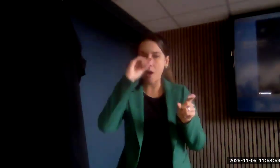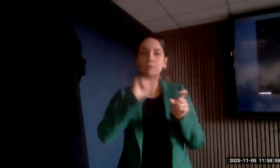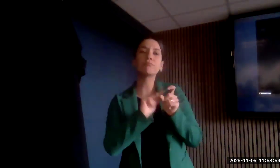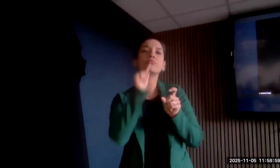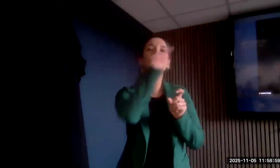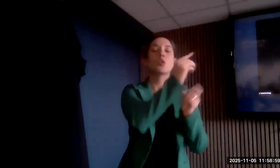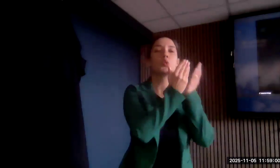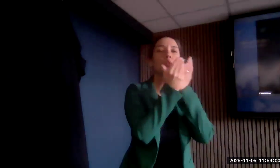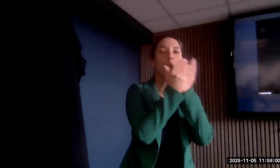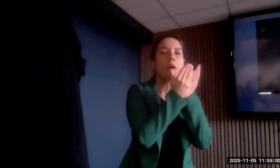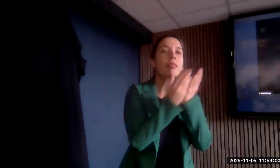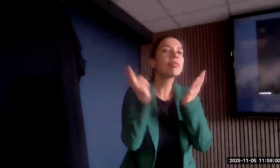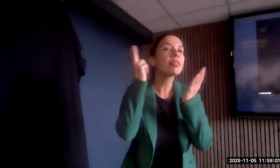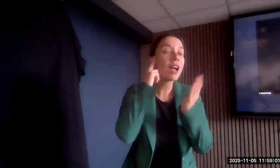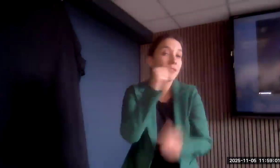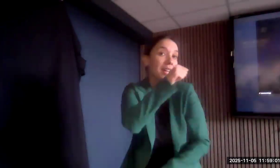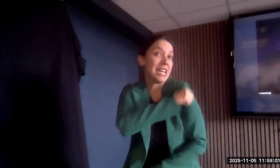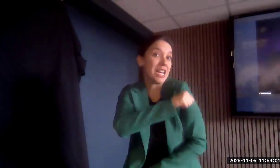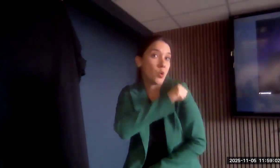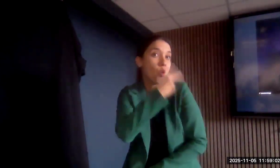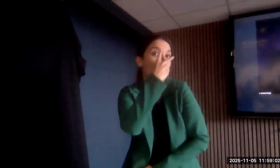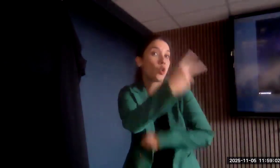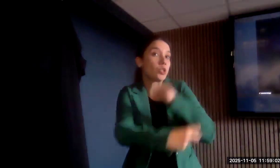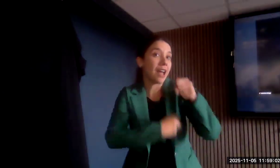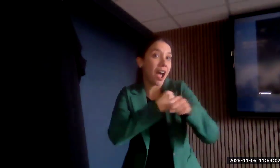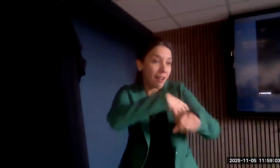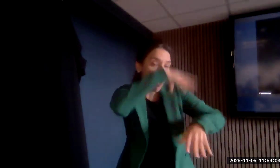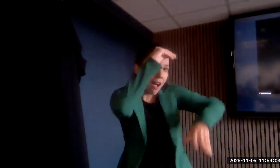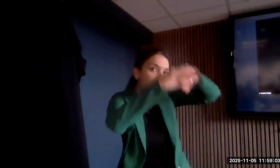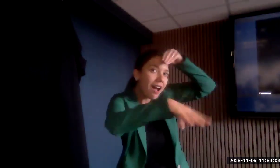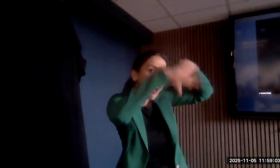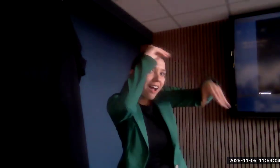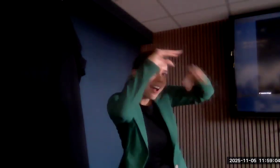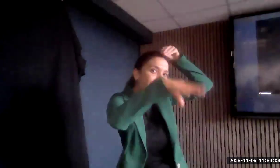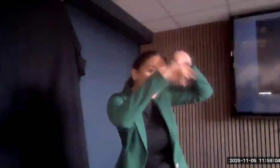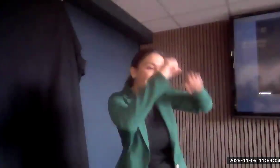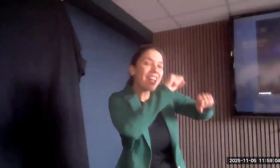And then there was a man who went to school, the deaf school in Rio de Janeiro, for 2 years.